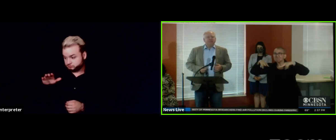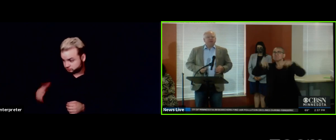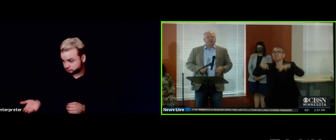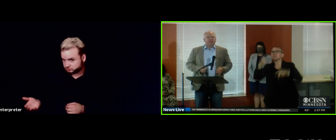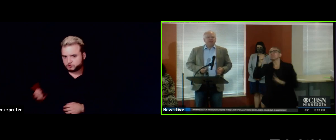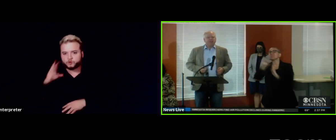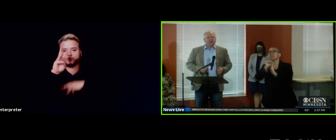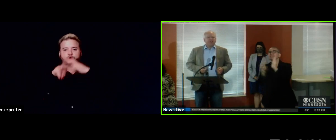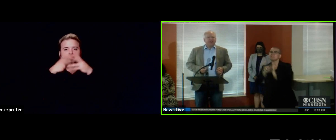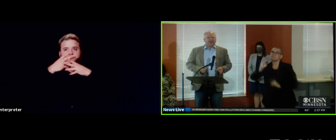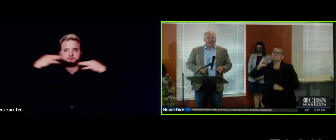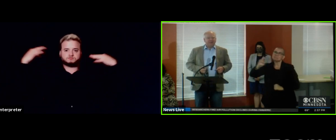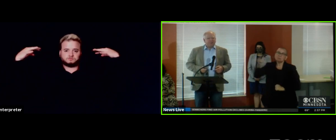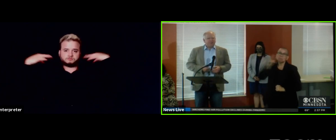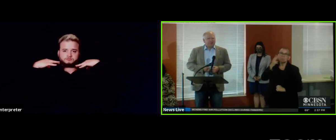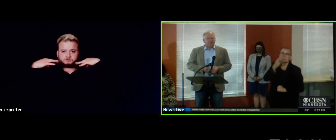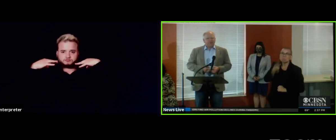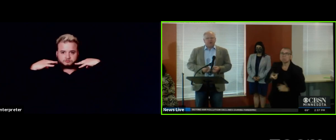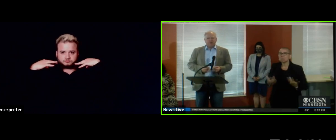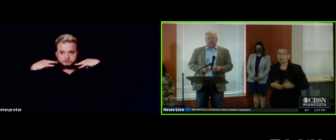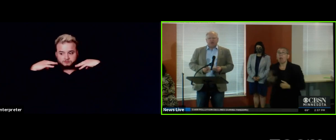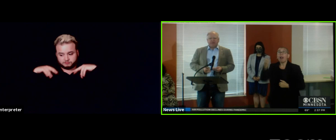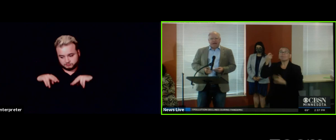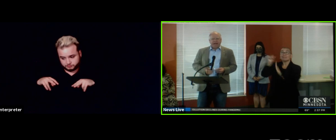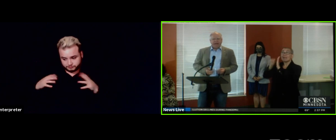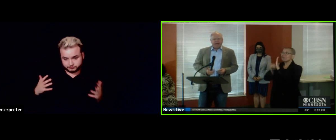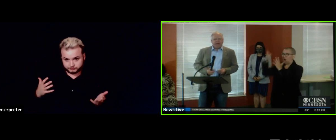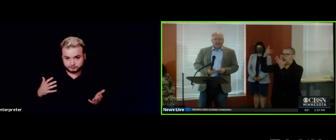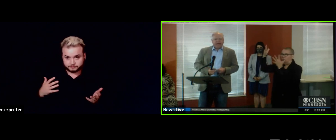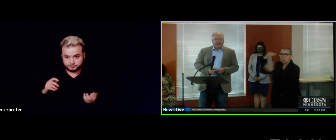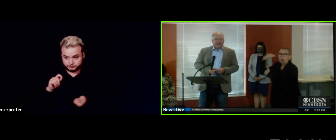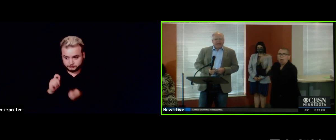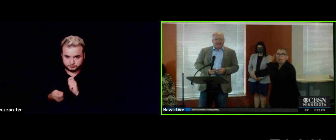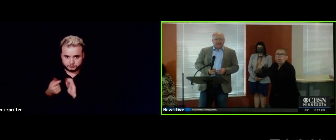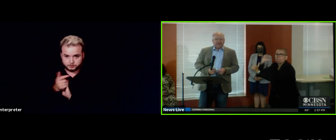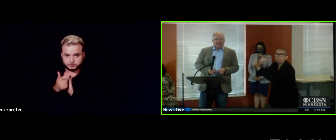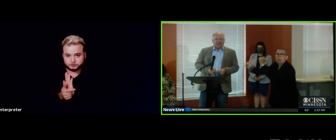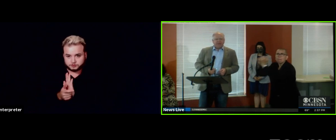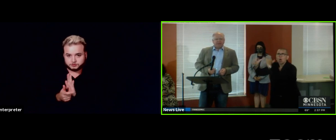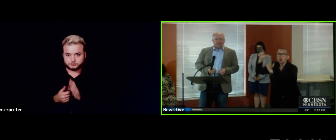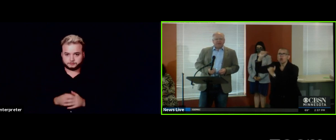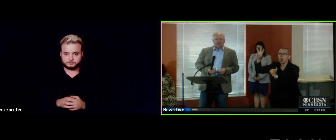fairly significant police reforms. We have not and I think it maybe speaks to some of